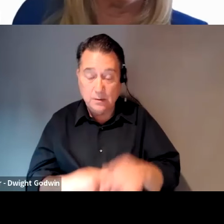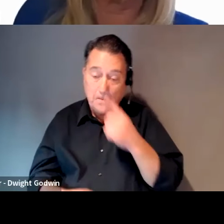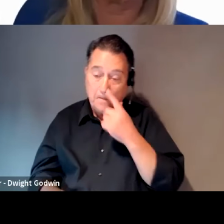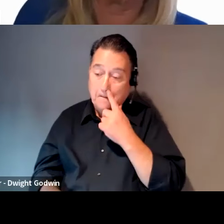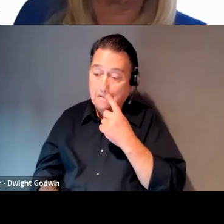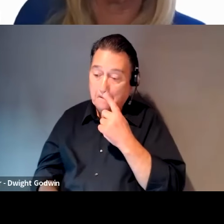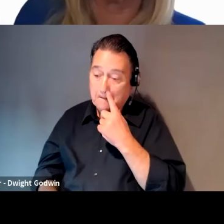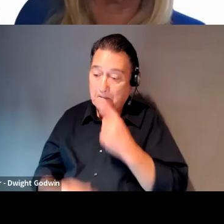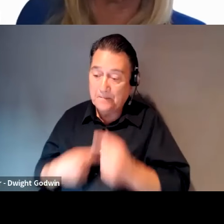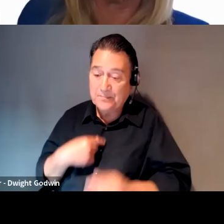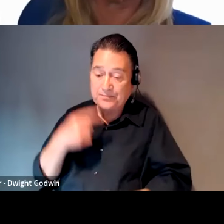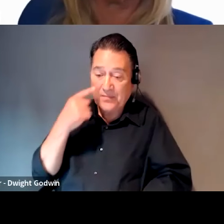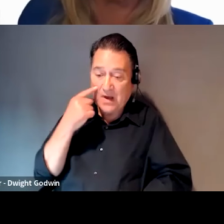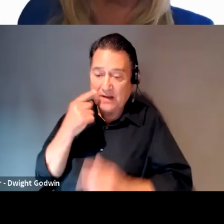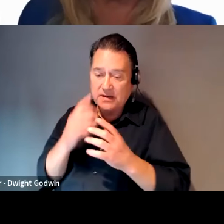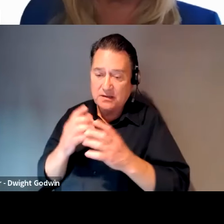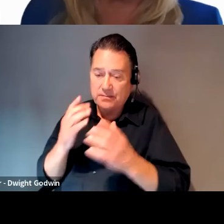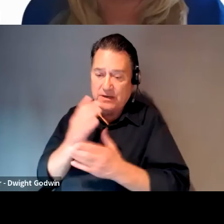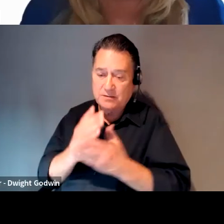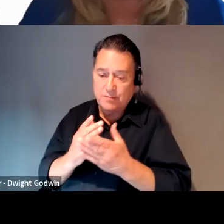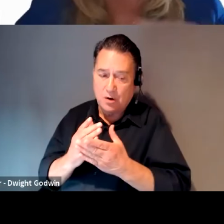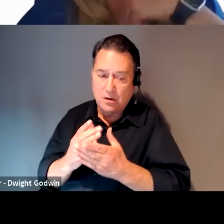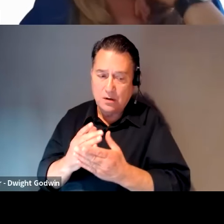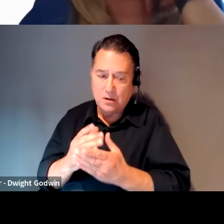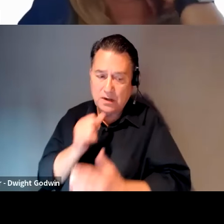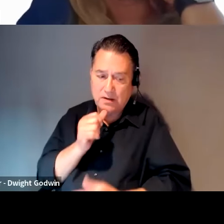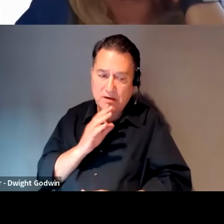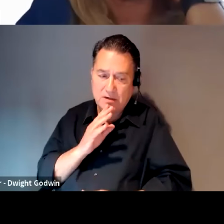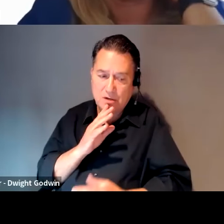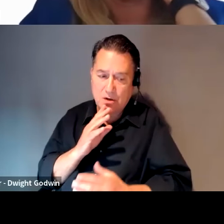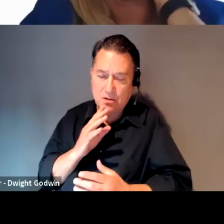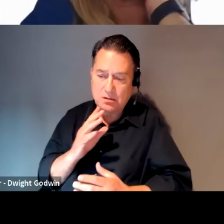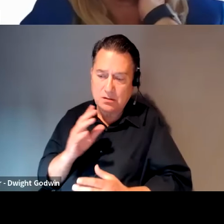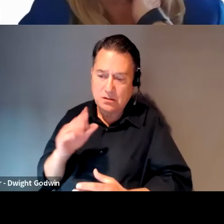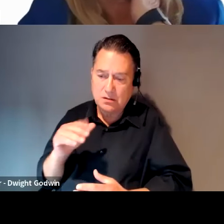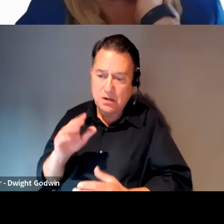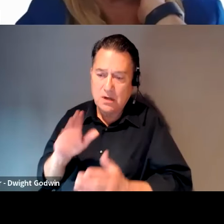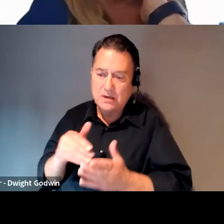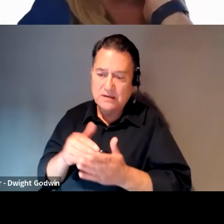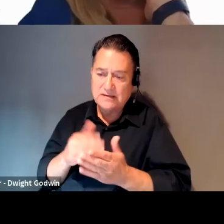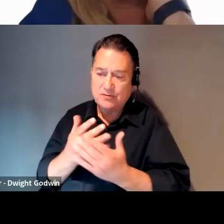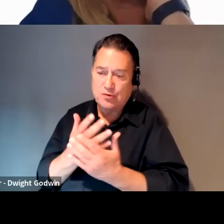I think the biggest piece is that I haven't spoke very much about is the centralized screenings.